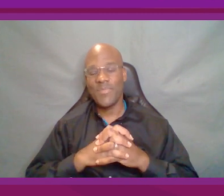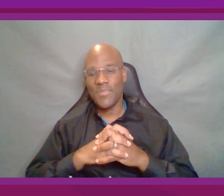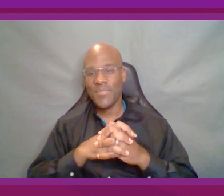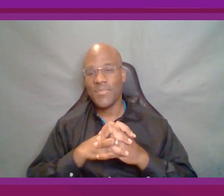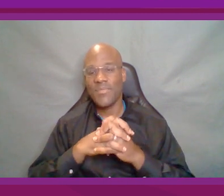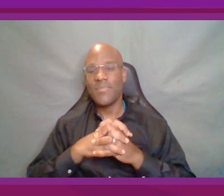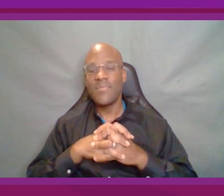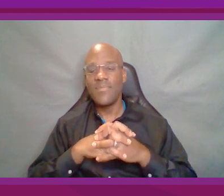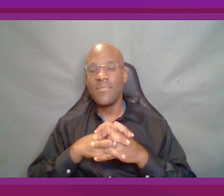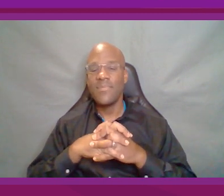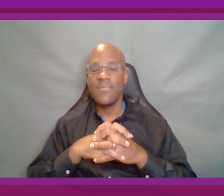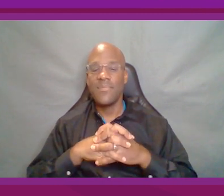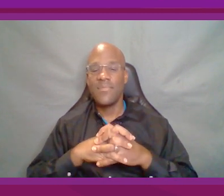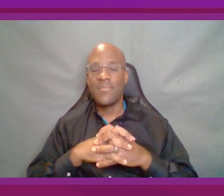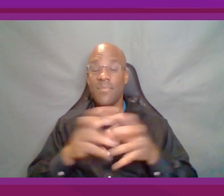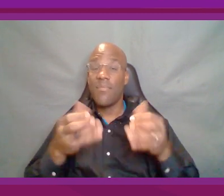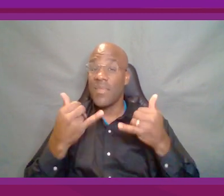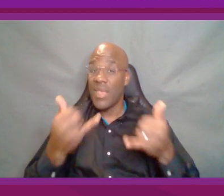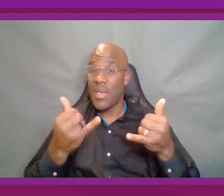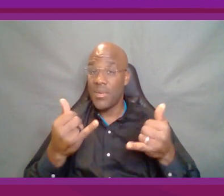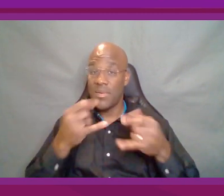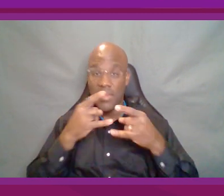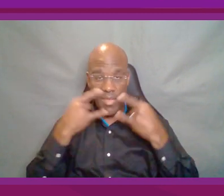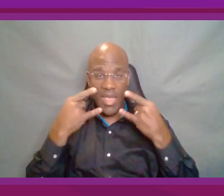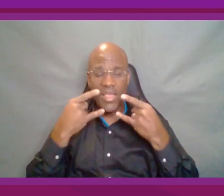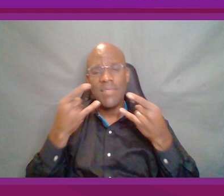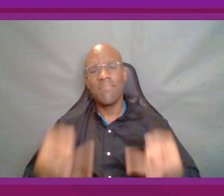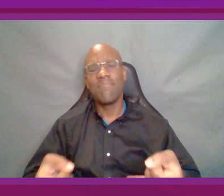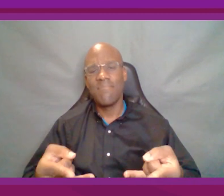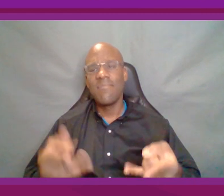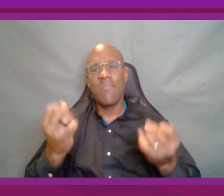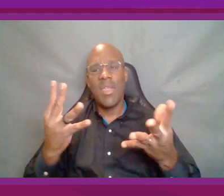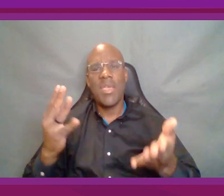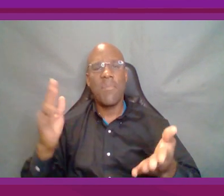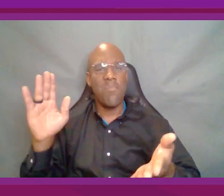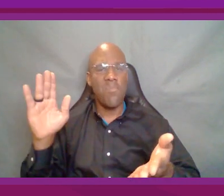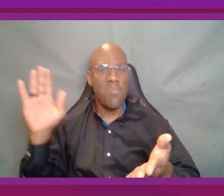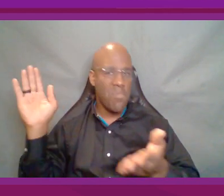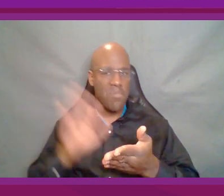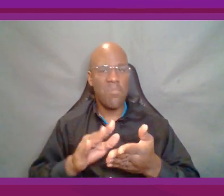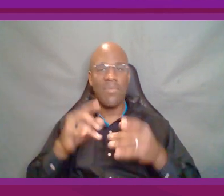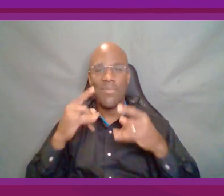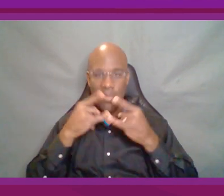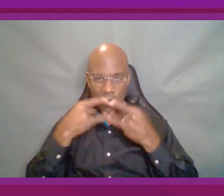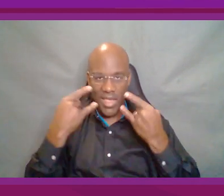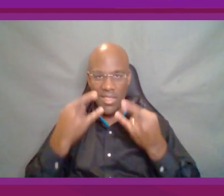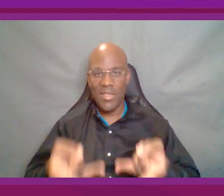And as now that masks are not widely used I see more people continue